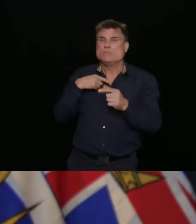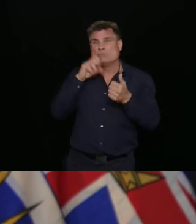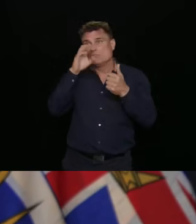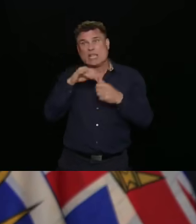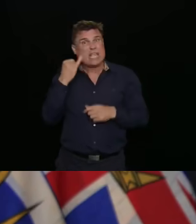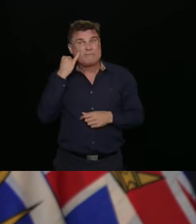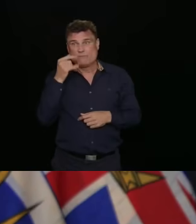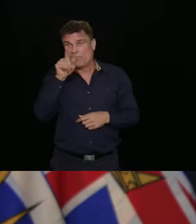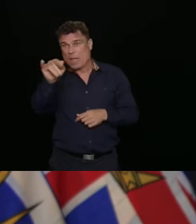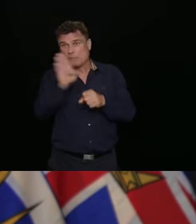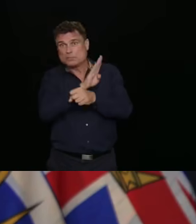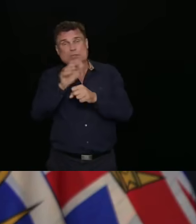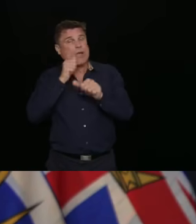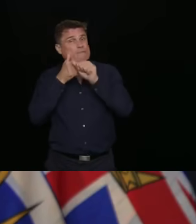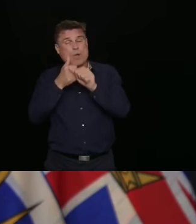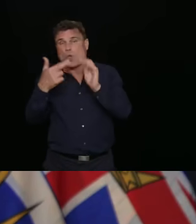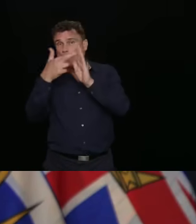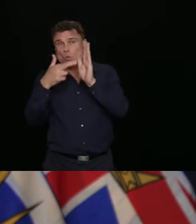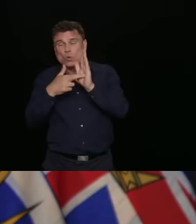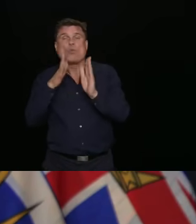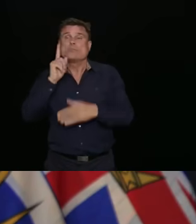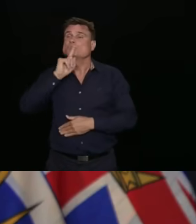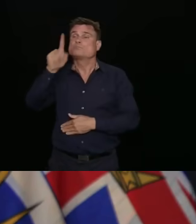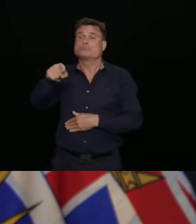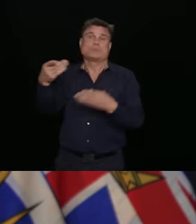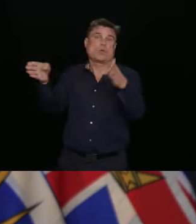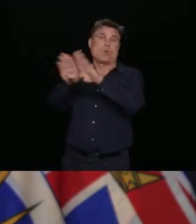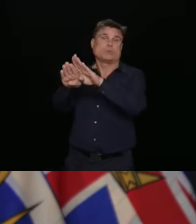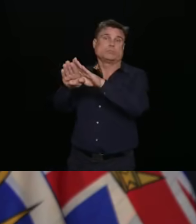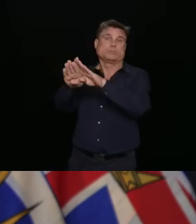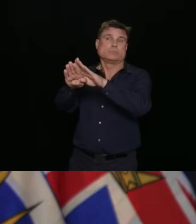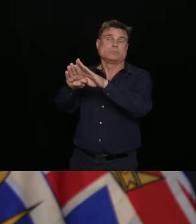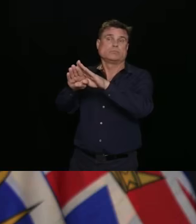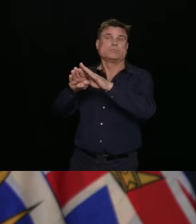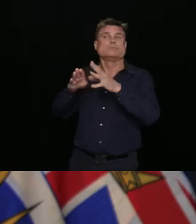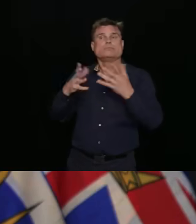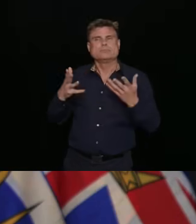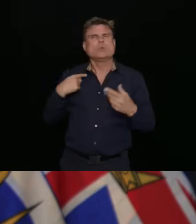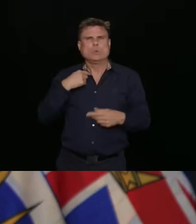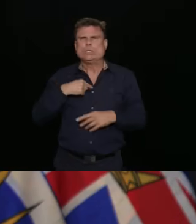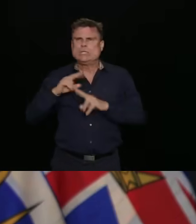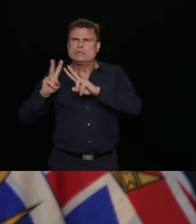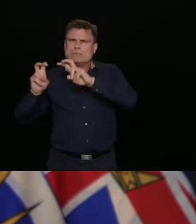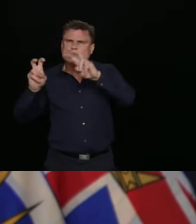We have based the modelling on ramped-up plans and in anticipation of a surge or further outbreaks.